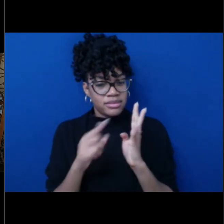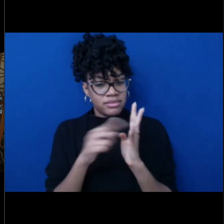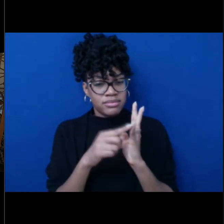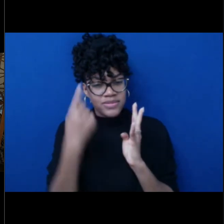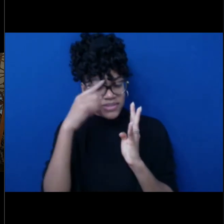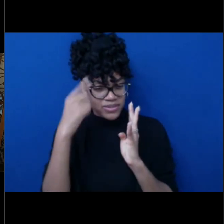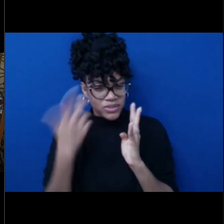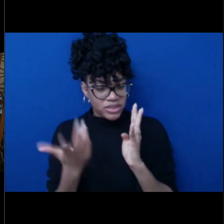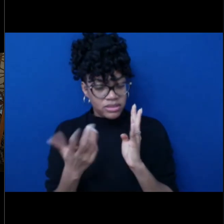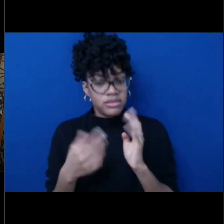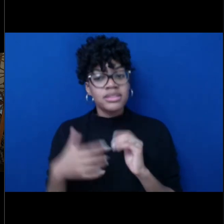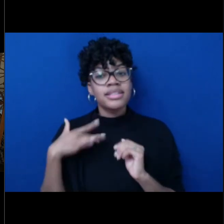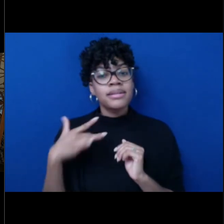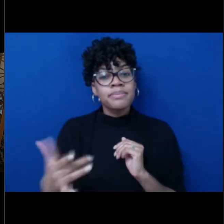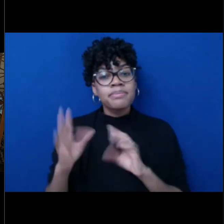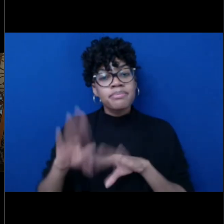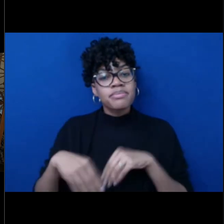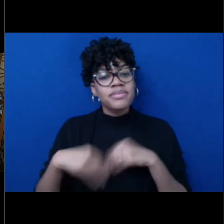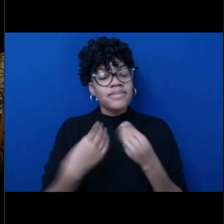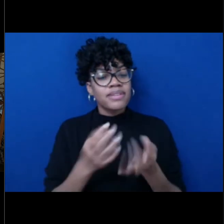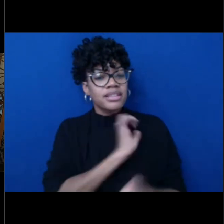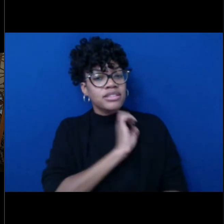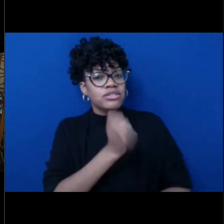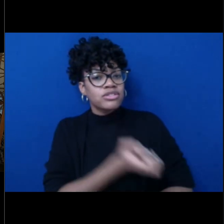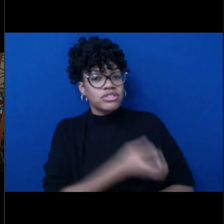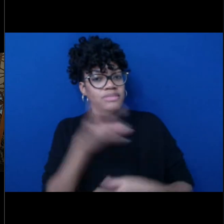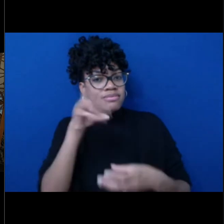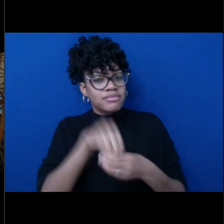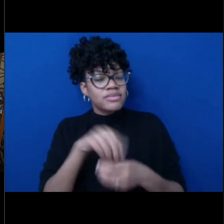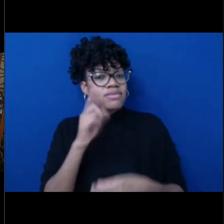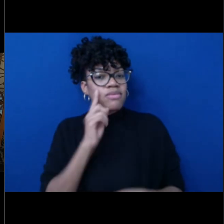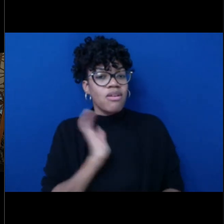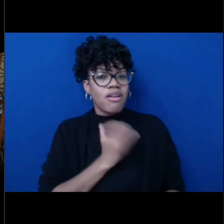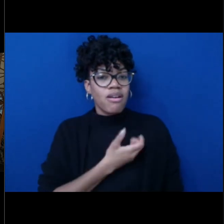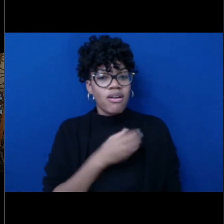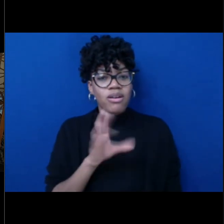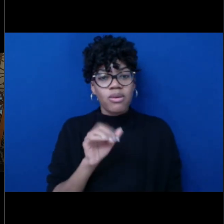Most of the energy source for our coral polyps comes from our zooxanthellae.